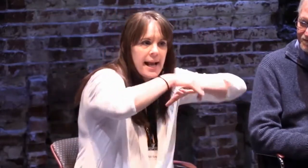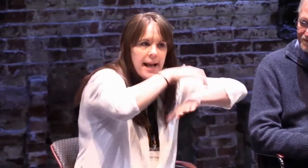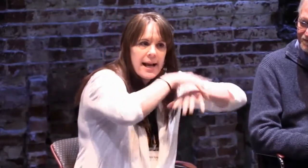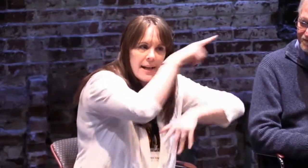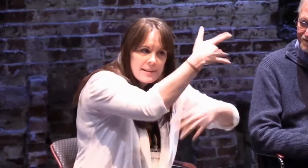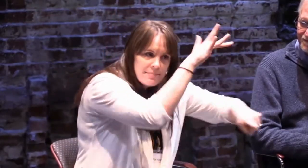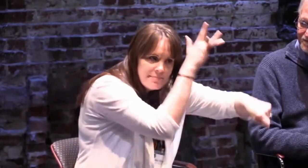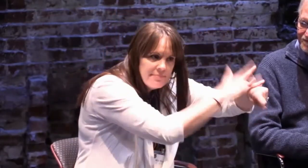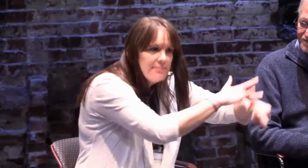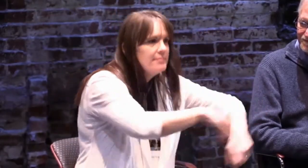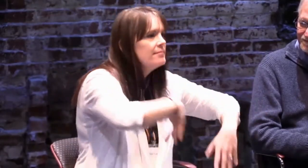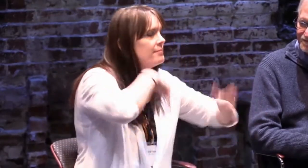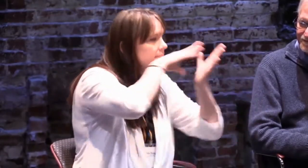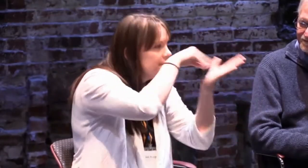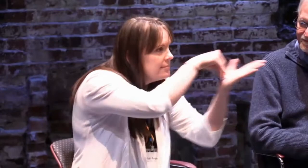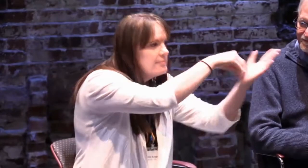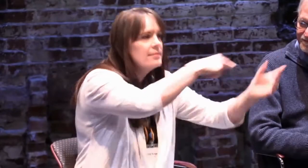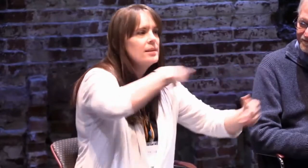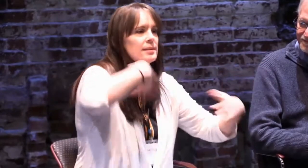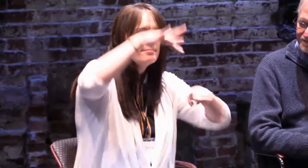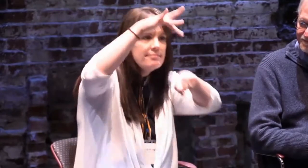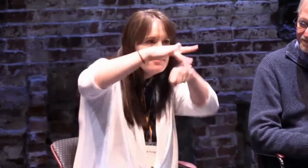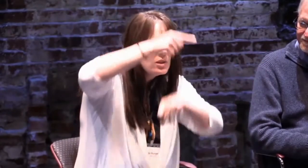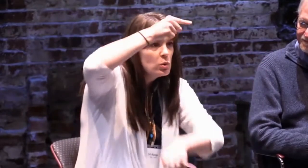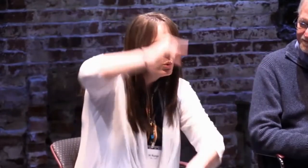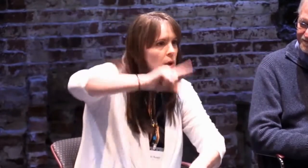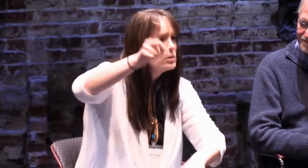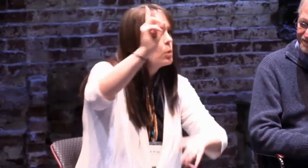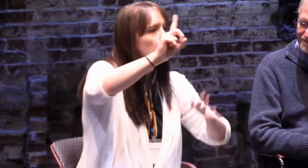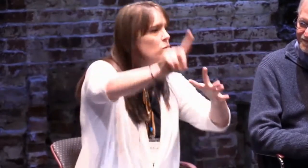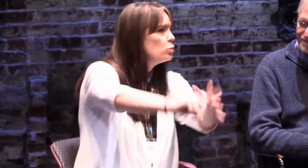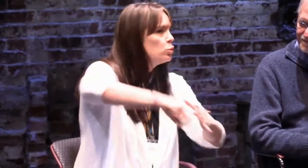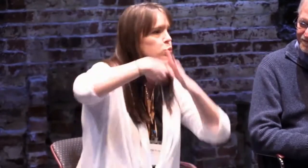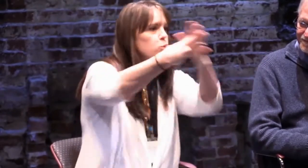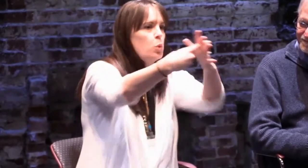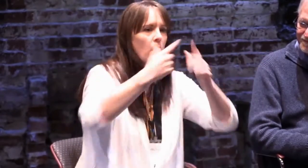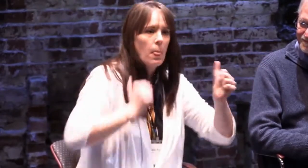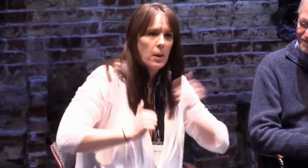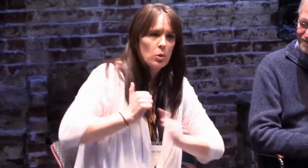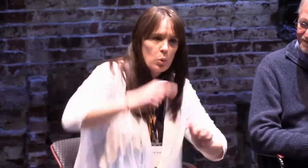I'd been to Stratford-Upon-Avon, and I'd seen the Royal Shakespeare Company,